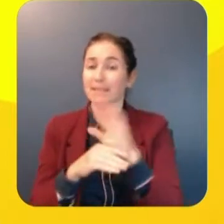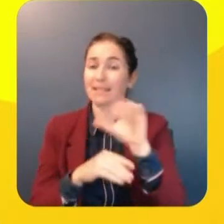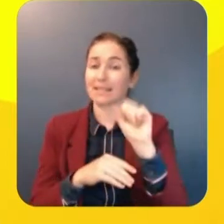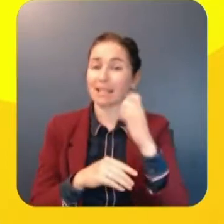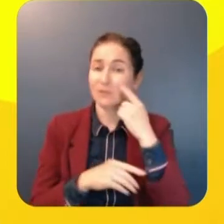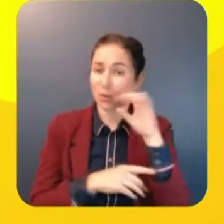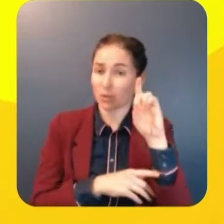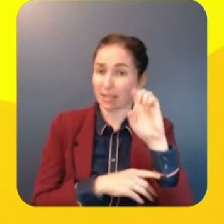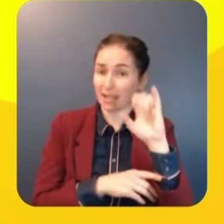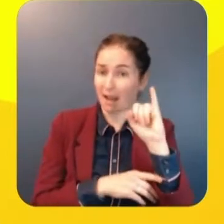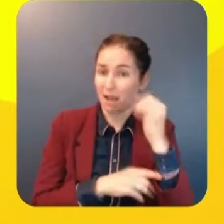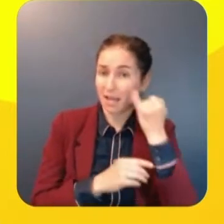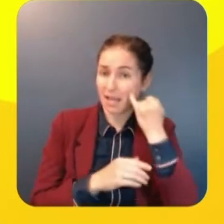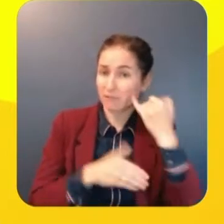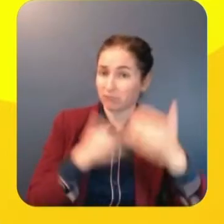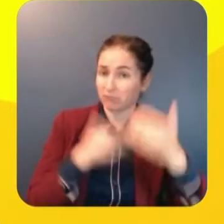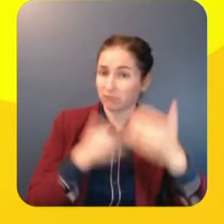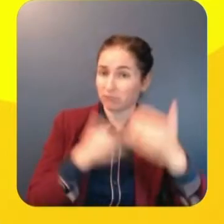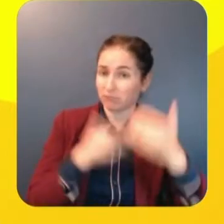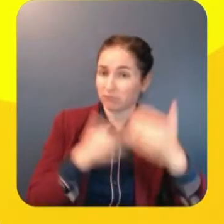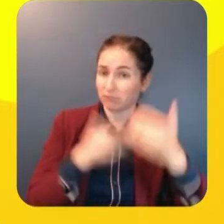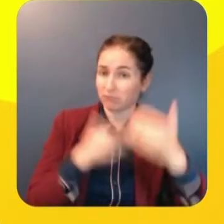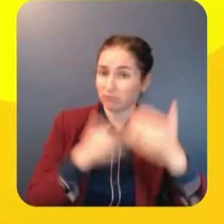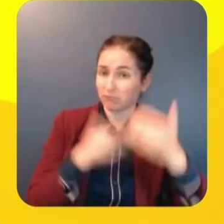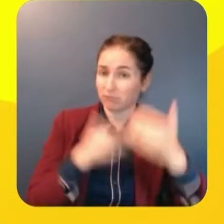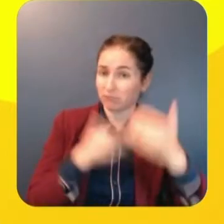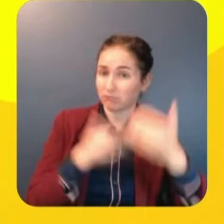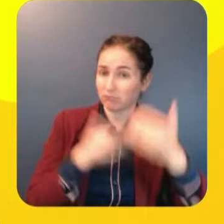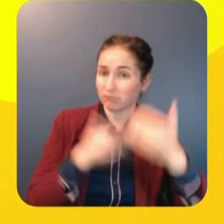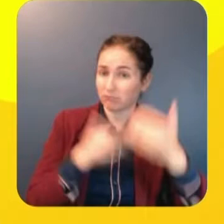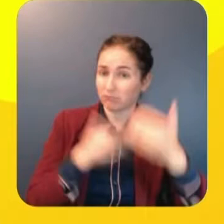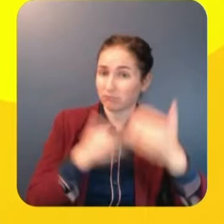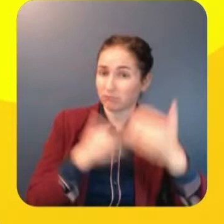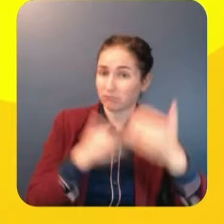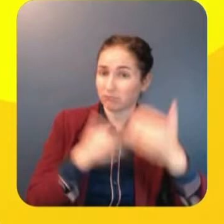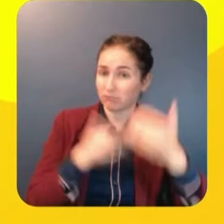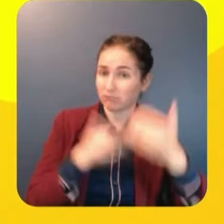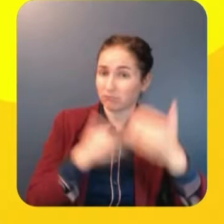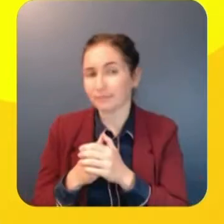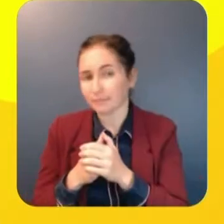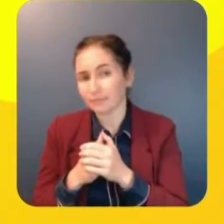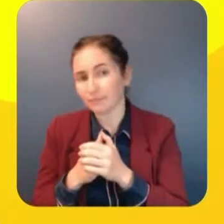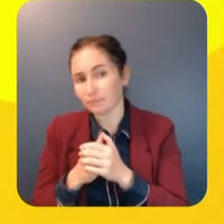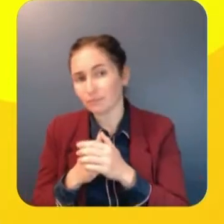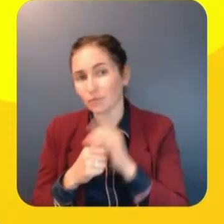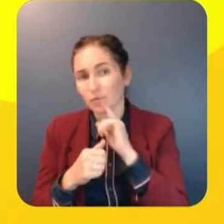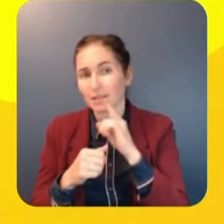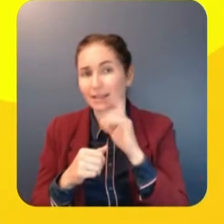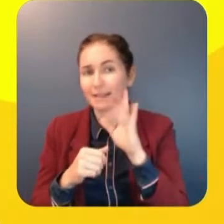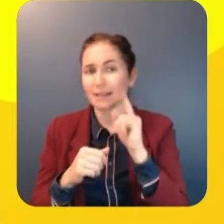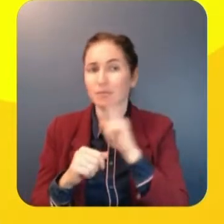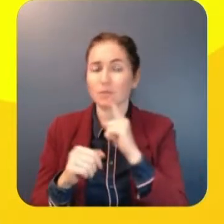We can better support our mission, which is to be the go-to trusted destination for experiences.